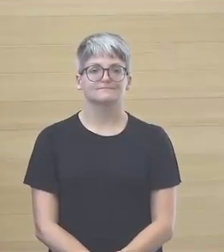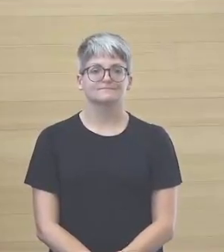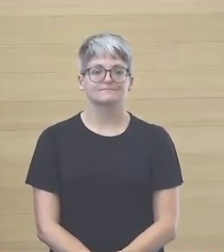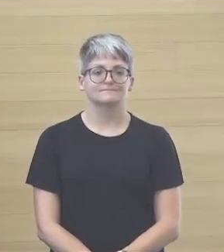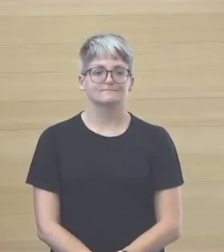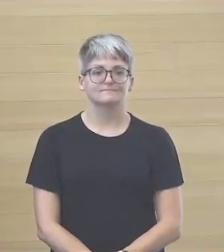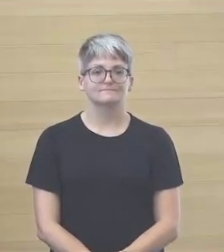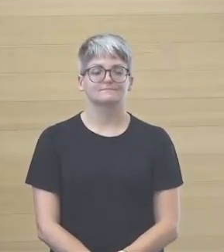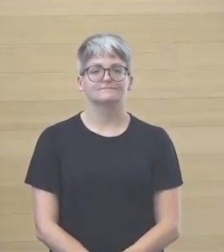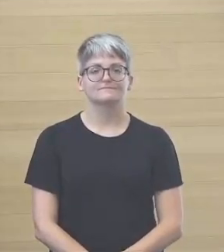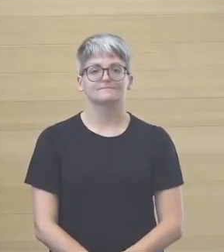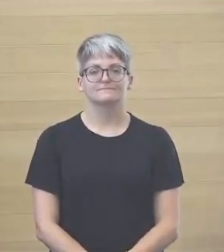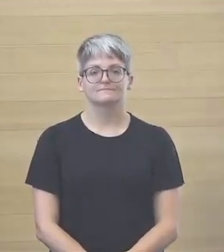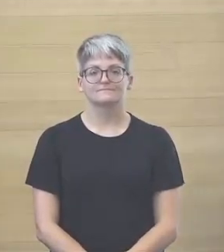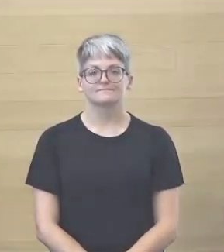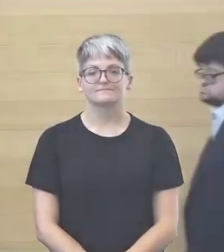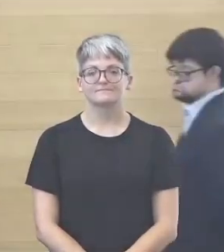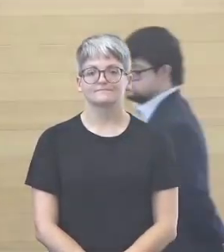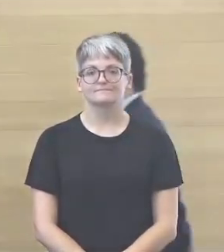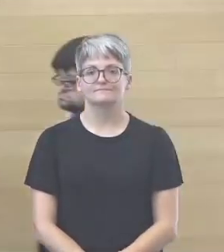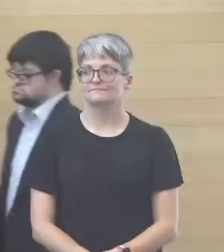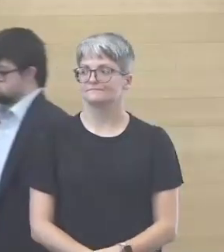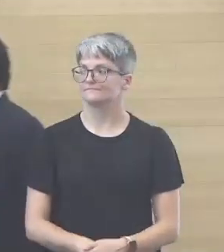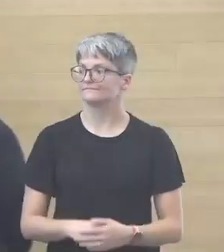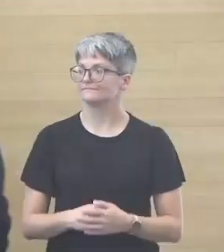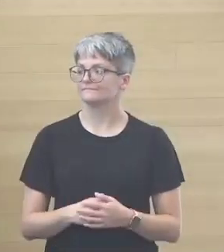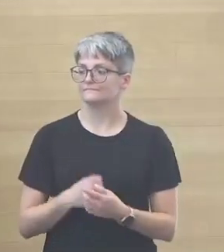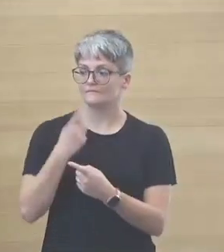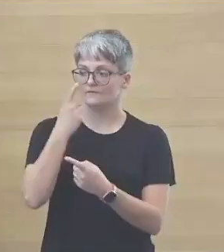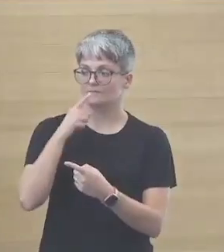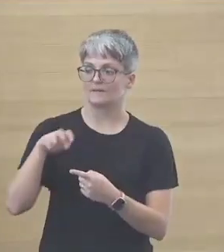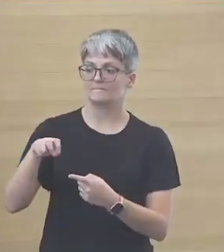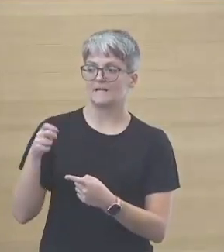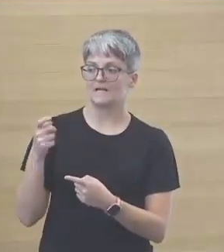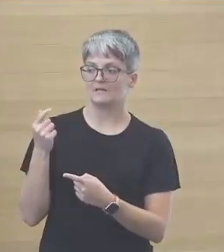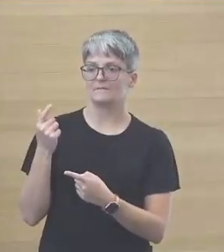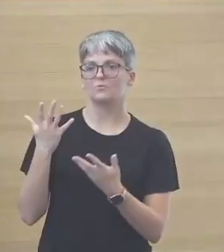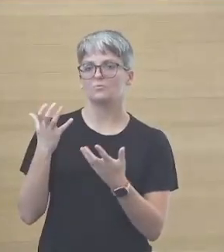You're going to come back just a little bit more just so you can be in the frame.